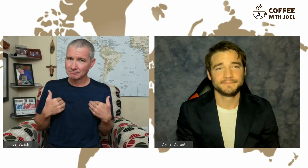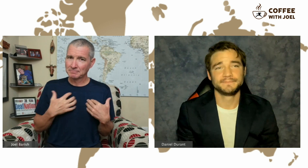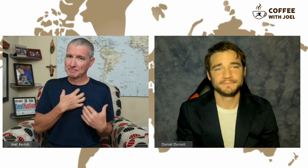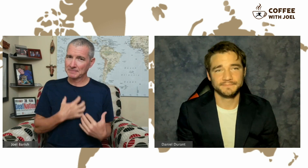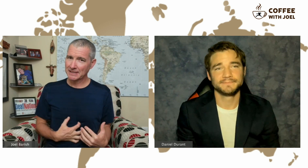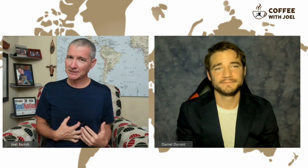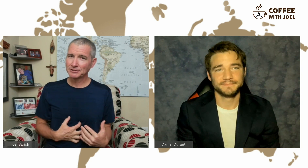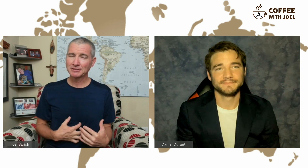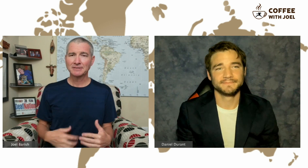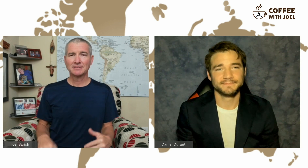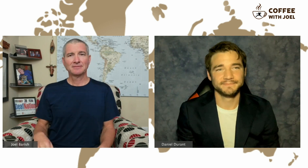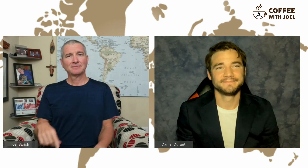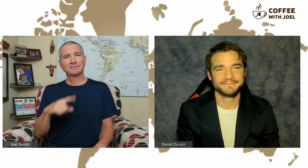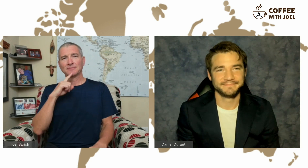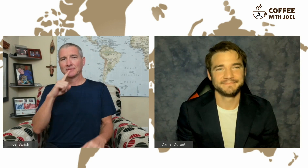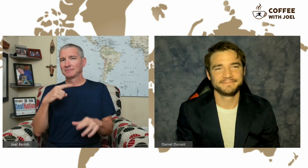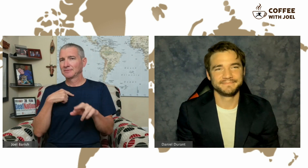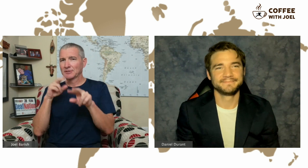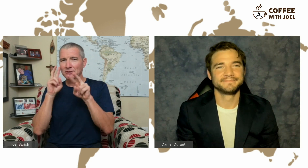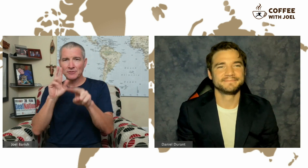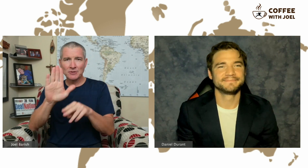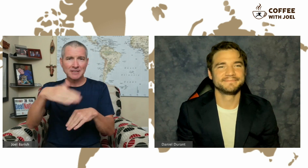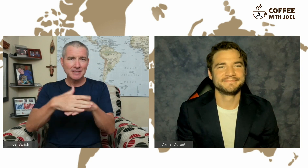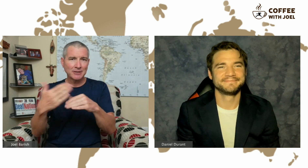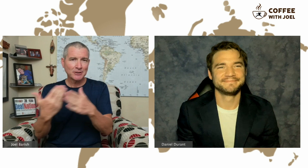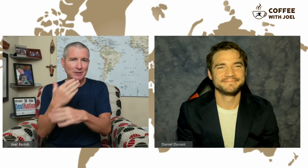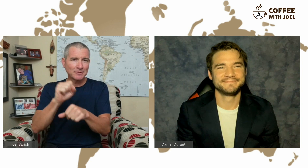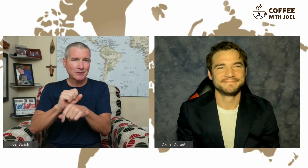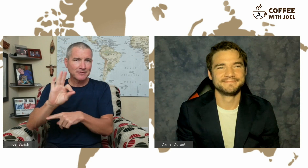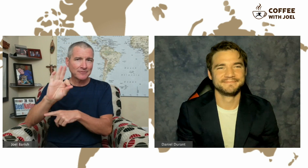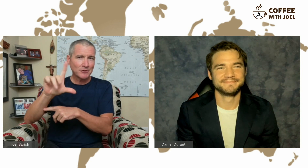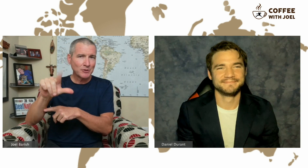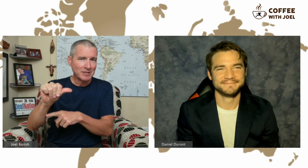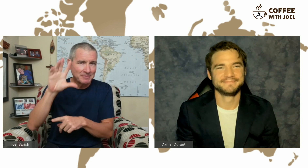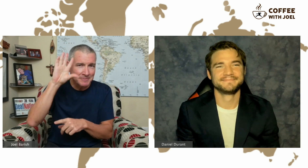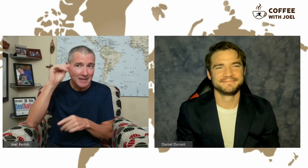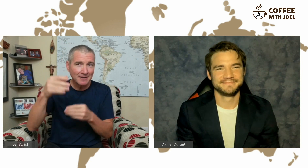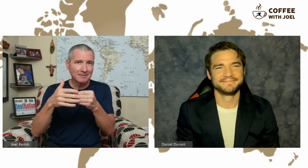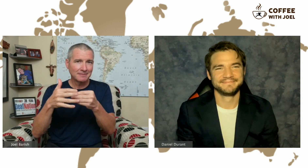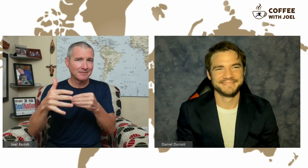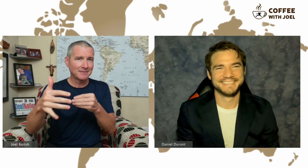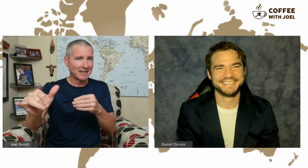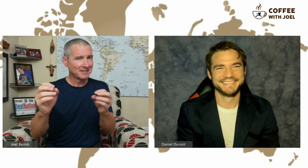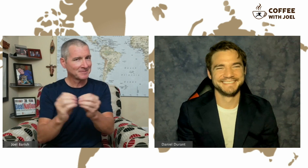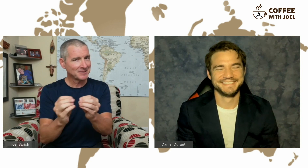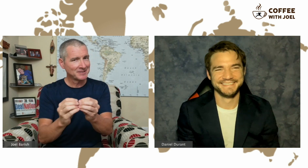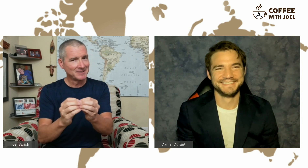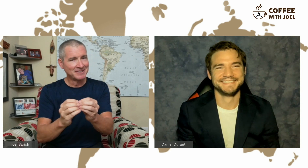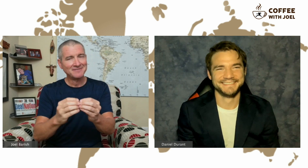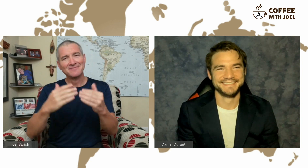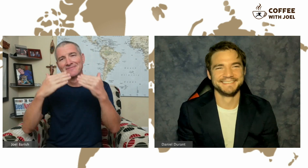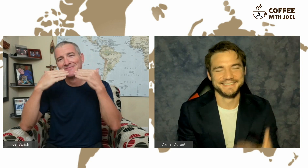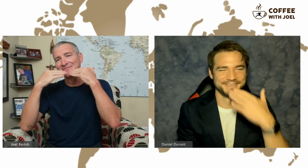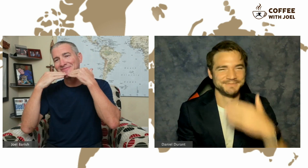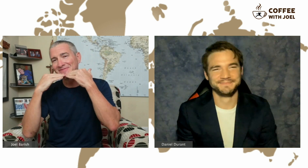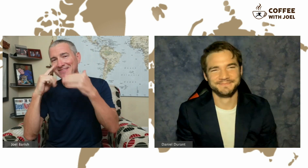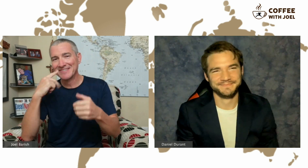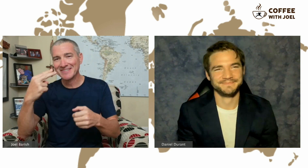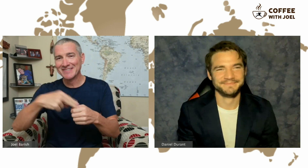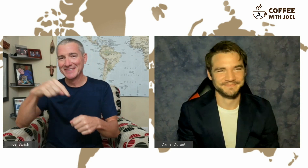Show your passion. I look forward to your next new work on Florida Man and more than that. Thank you!